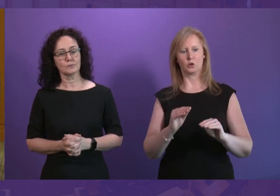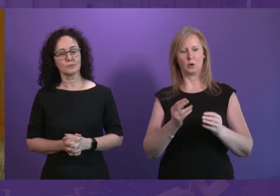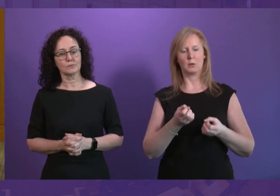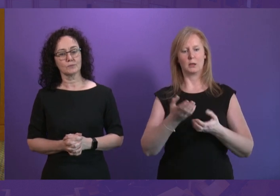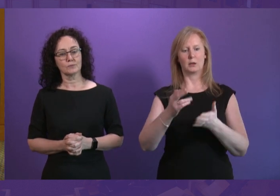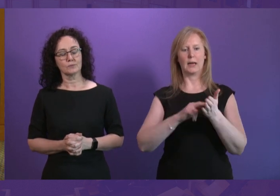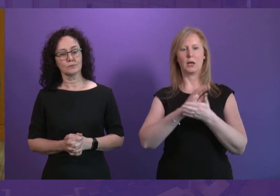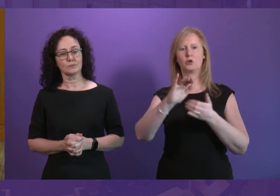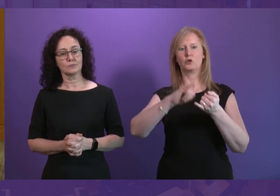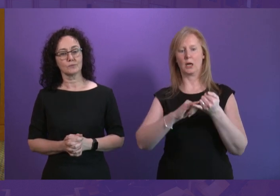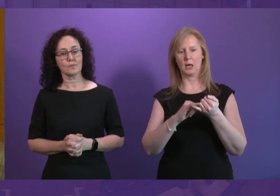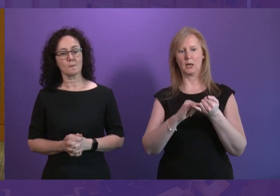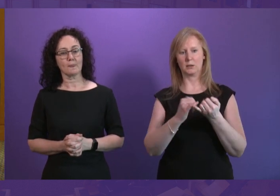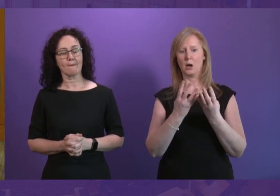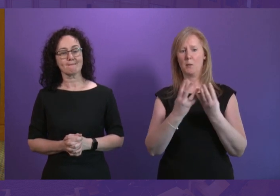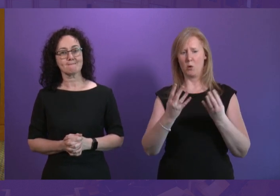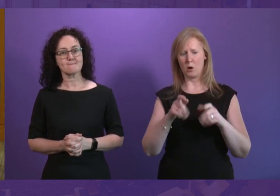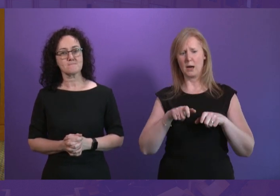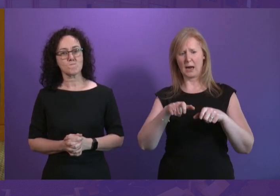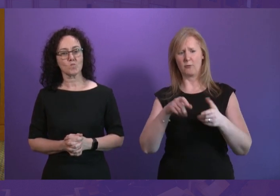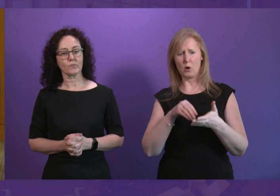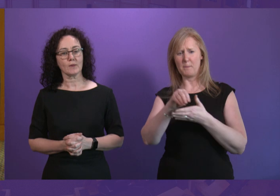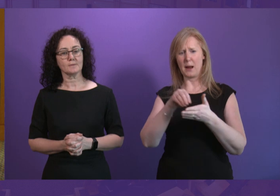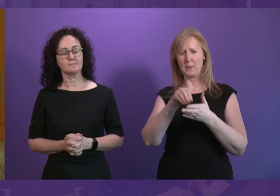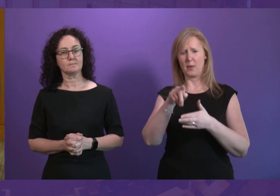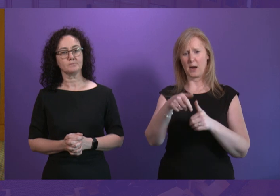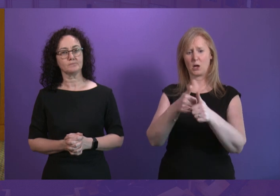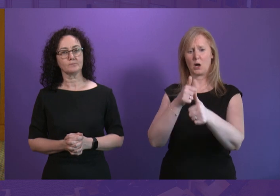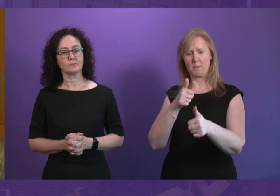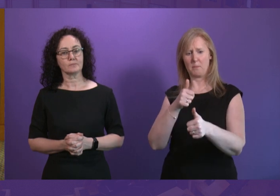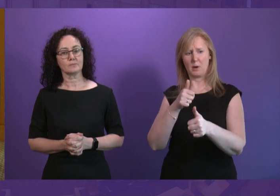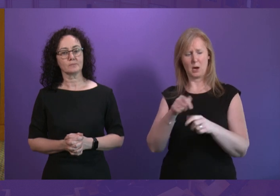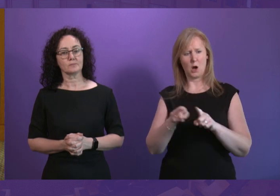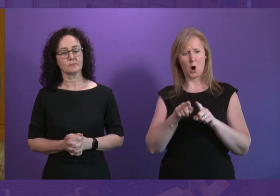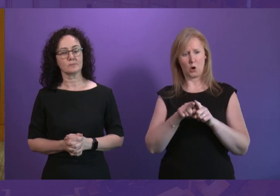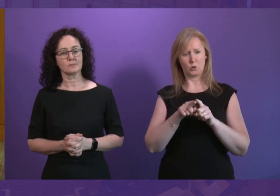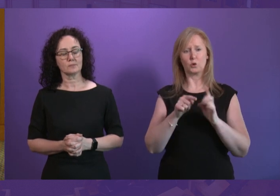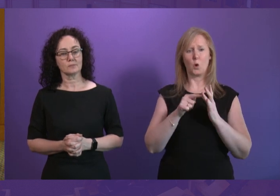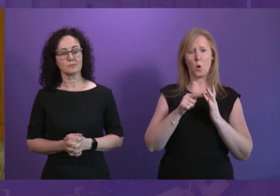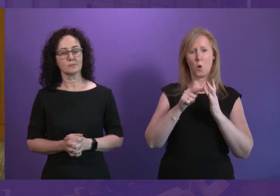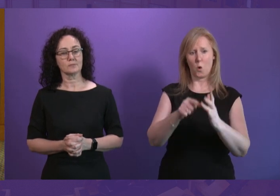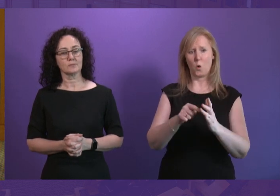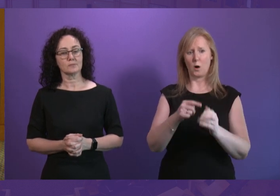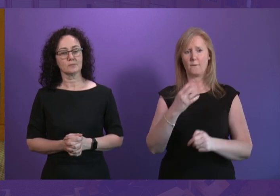continued to pay the company, and it has been reported that boards still owe HES £450,000.